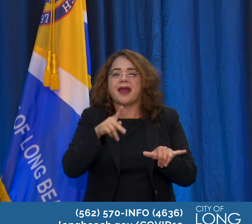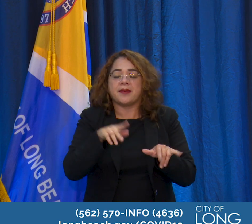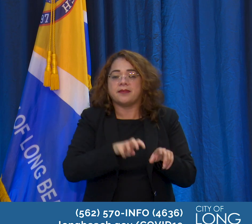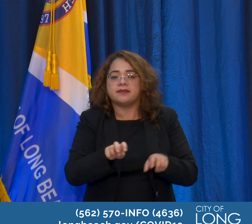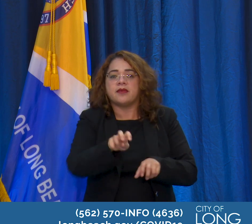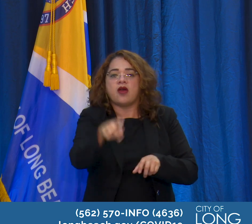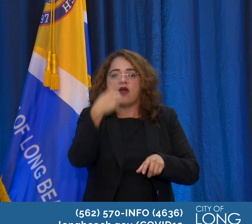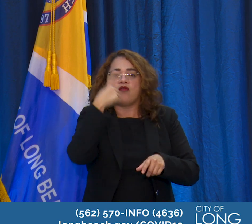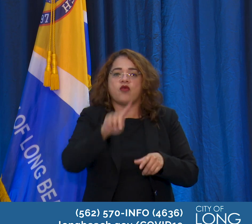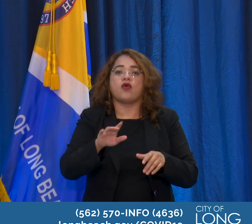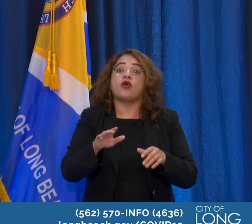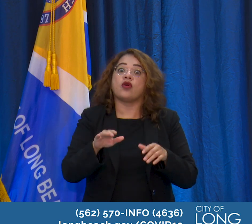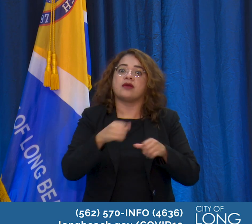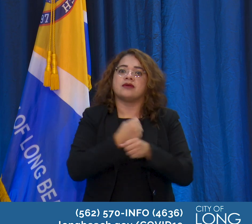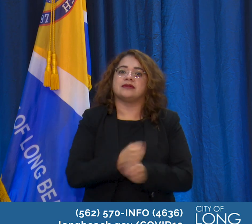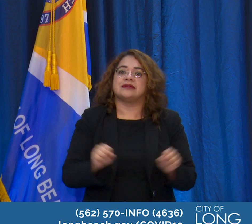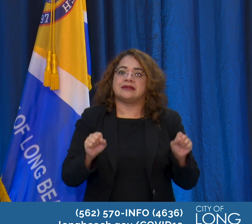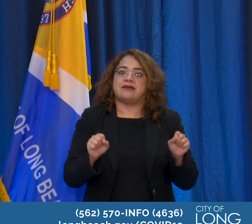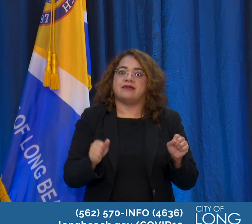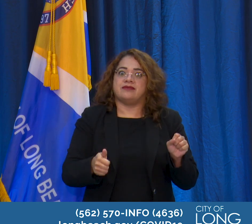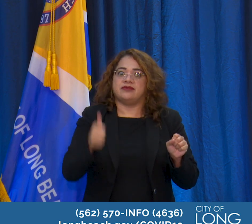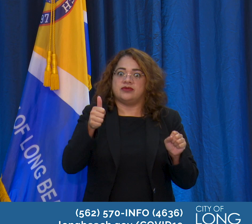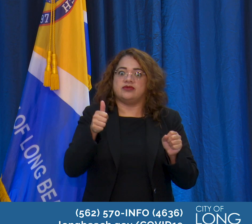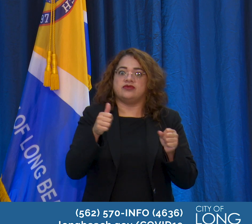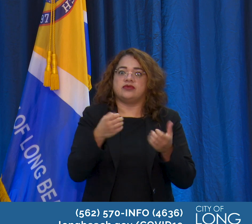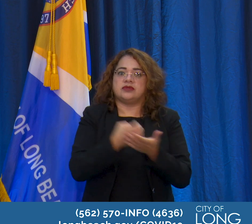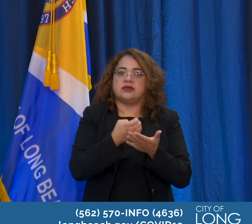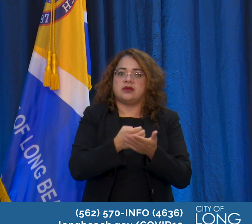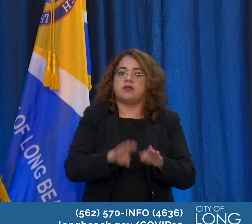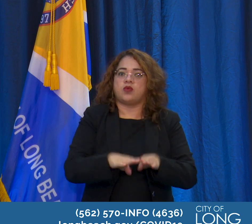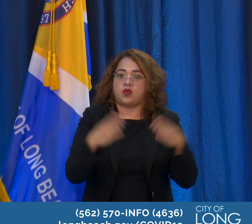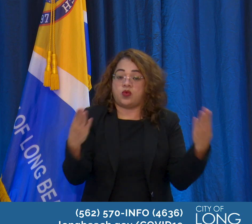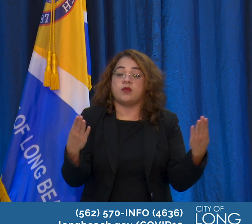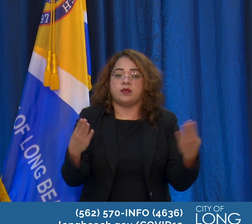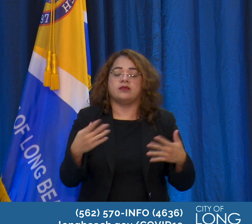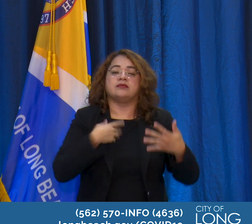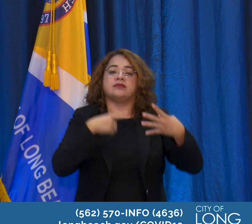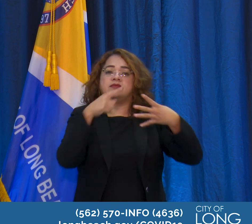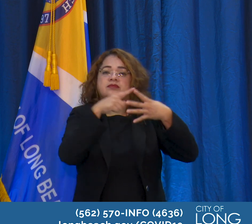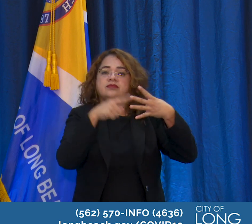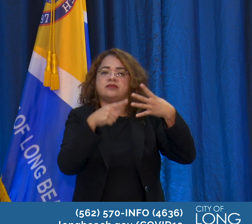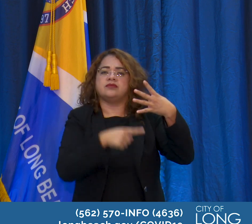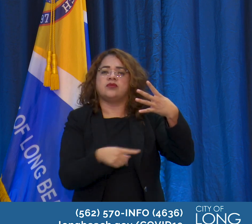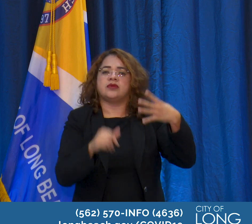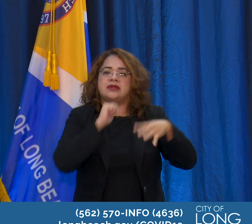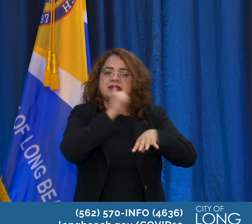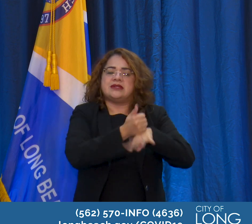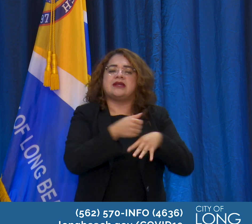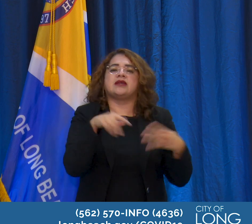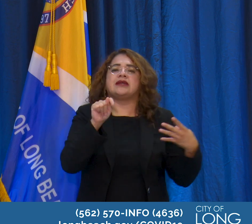We're going to discuss what it takes to get to red, what that looks like for us, in just a couple minutes.